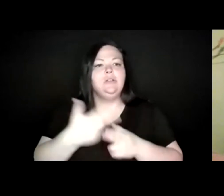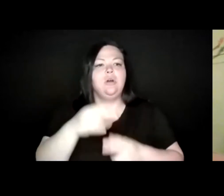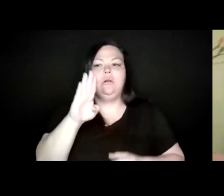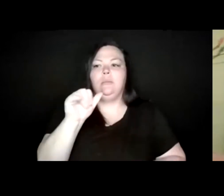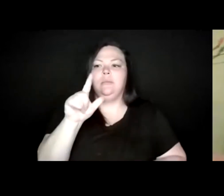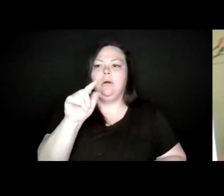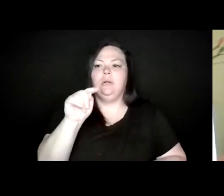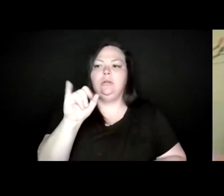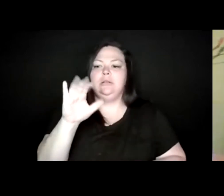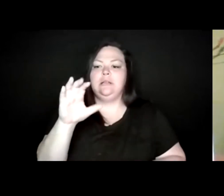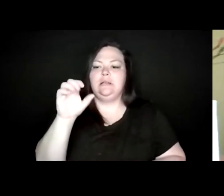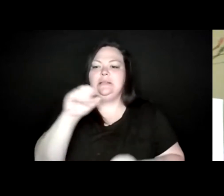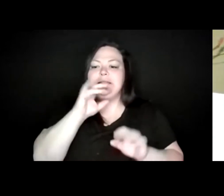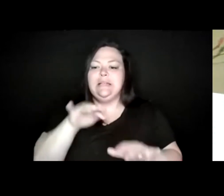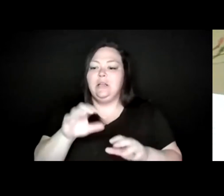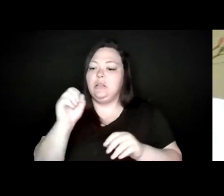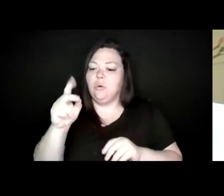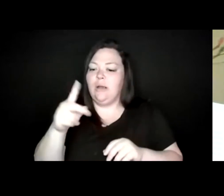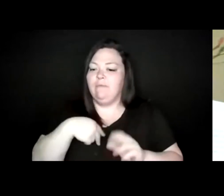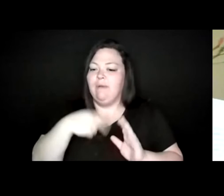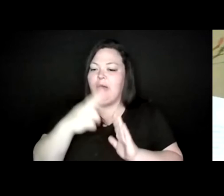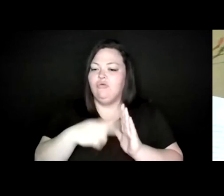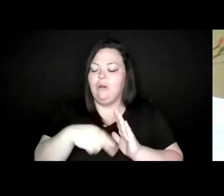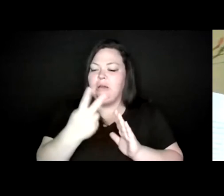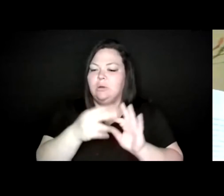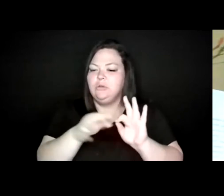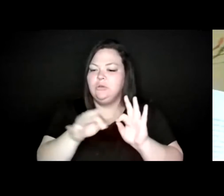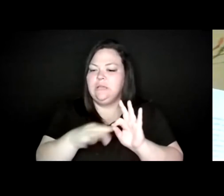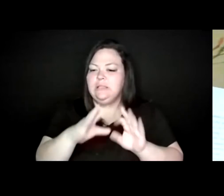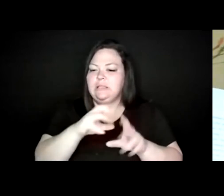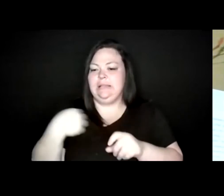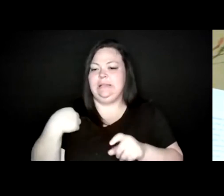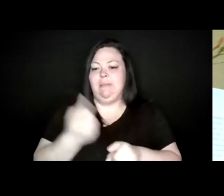uh, but is it cool if I read like a couple sentences in Spanish first to give a sense